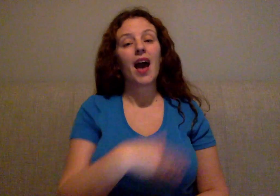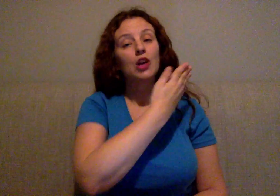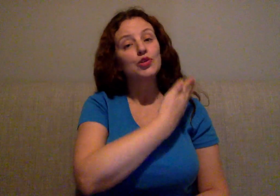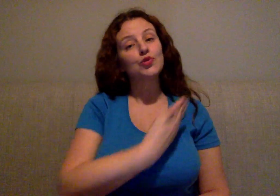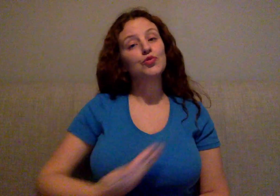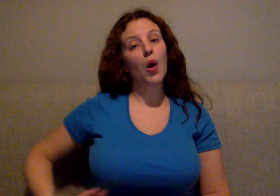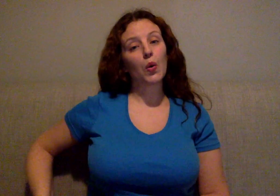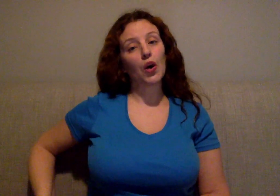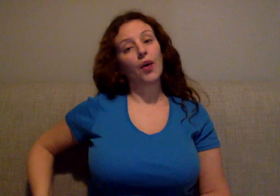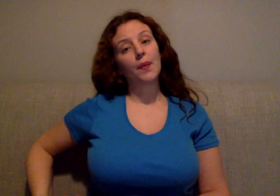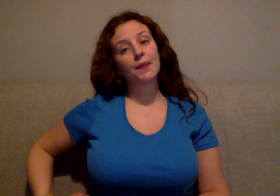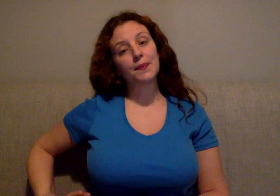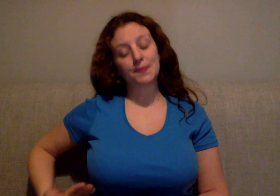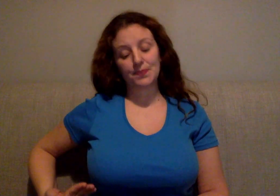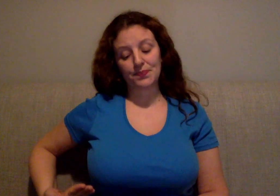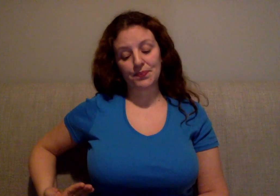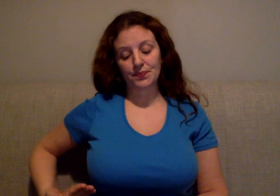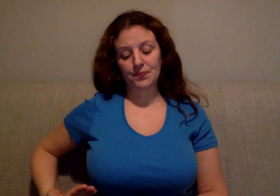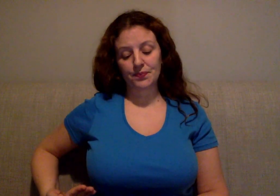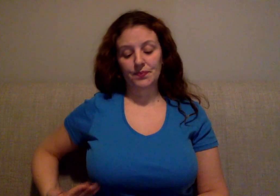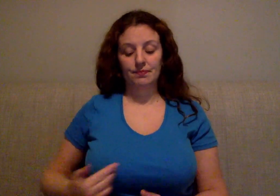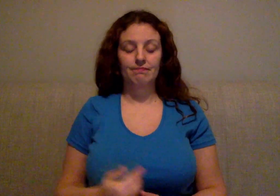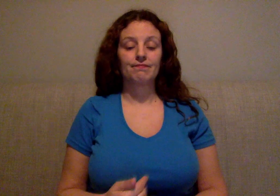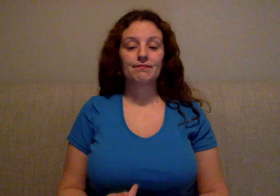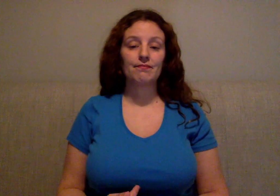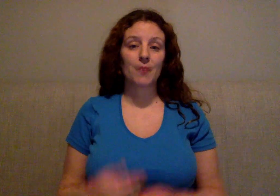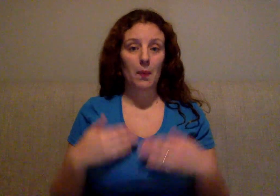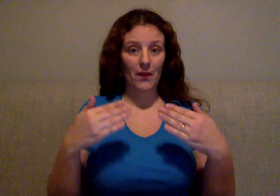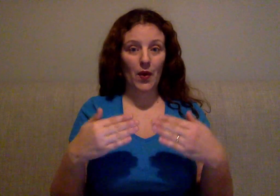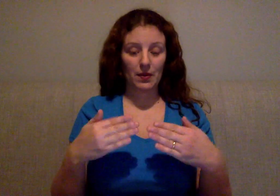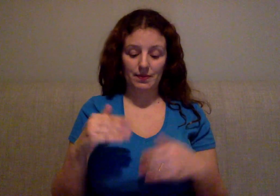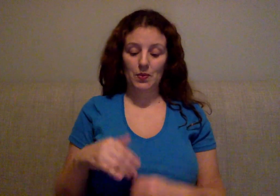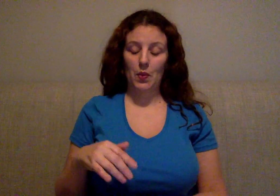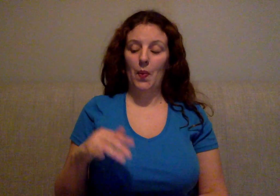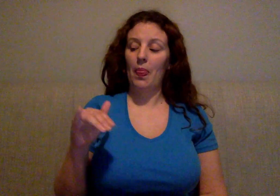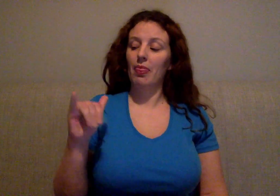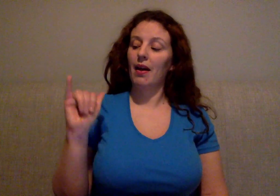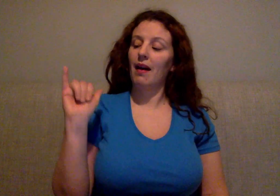STROKE Moving on.